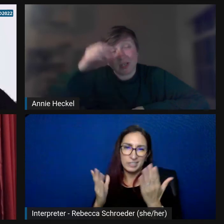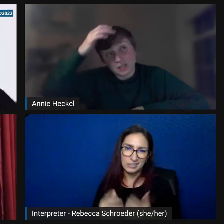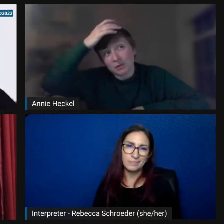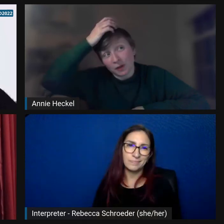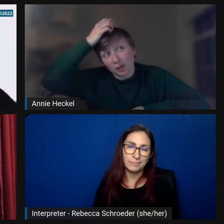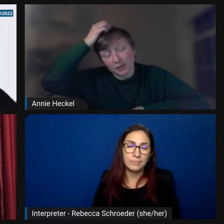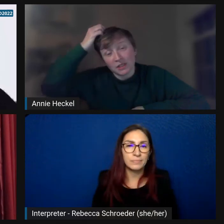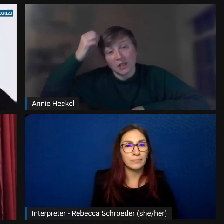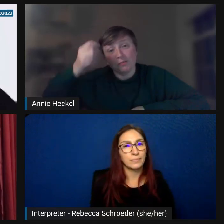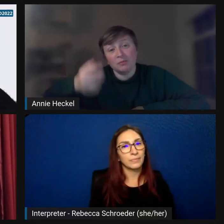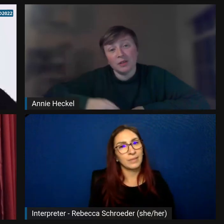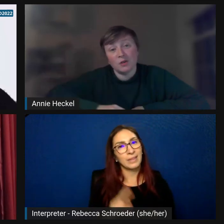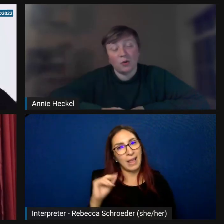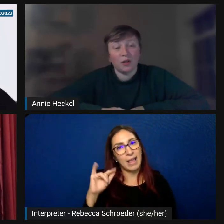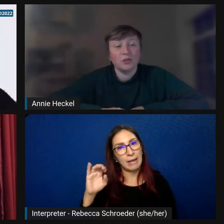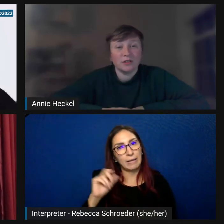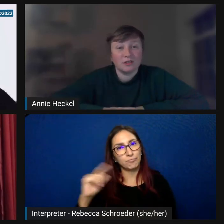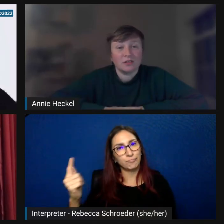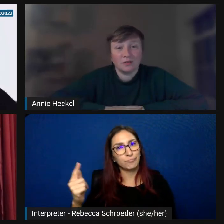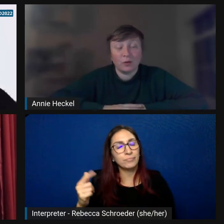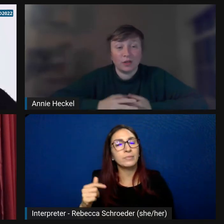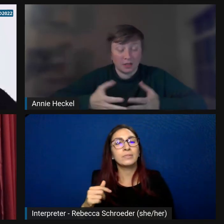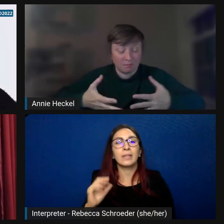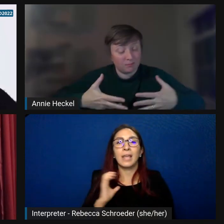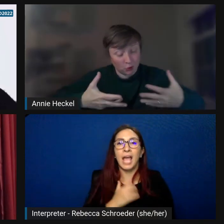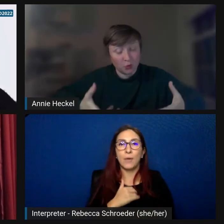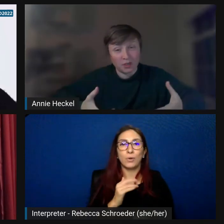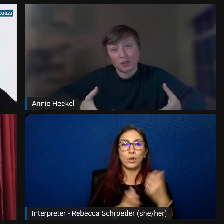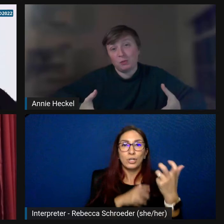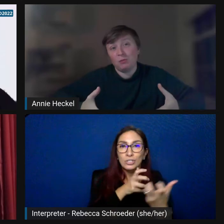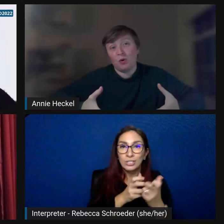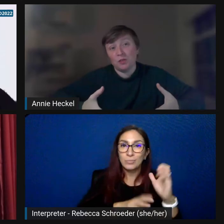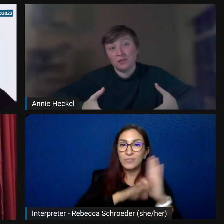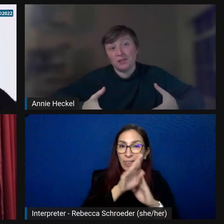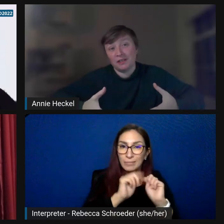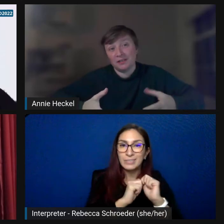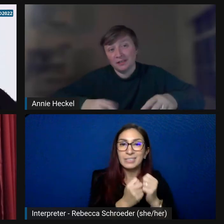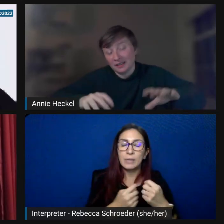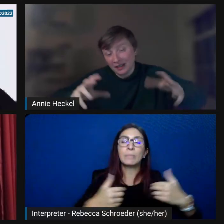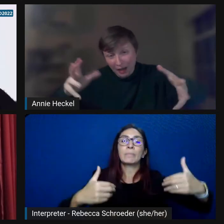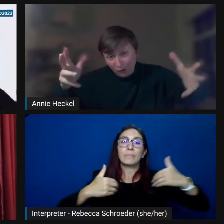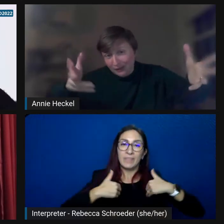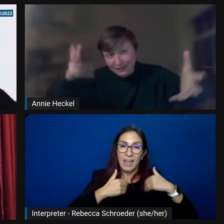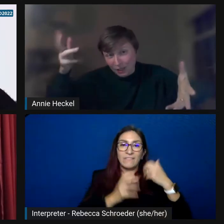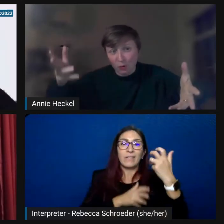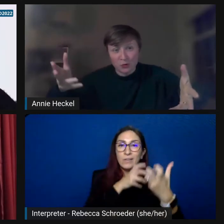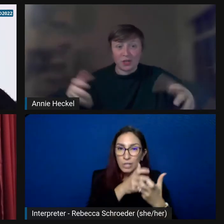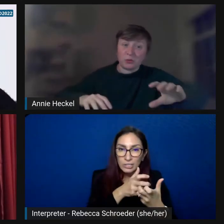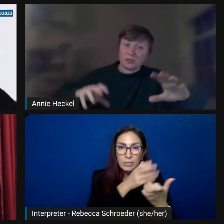Our custom development team at Cornell does, we do custom components and have a demo site where it's like,